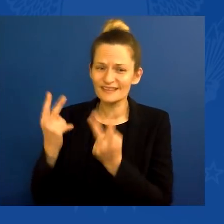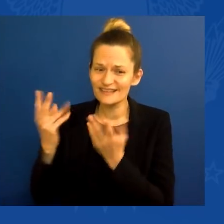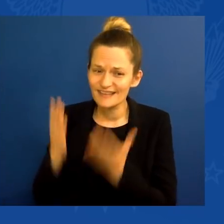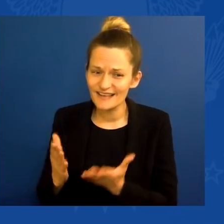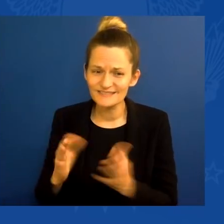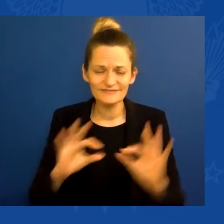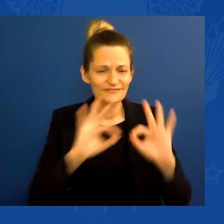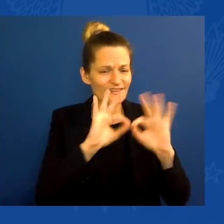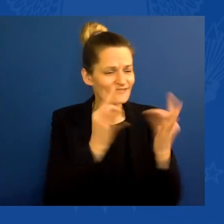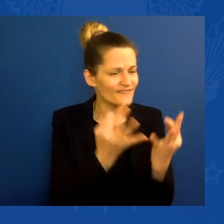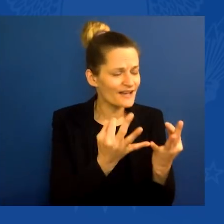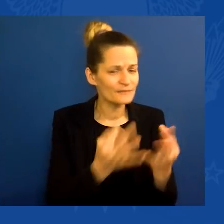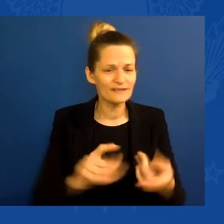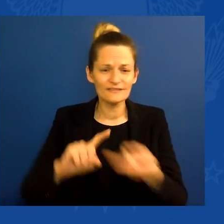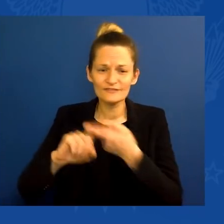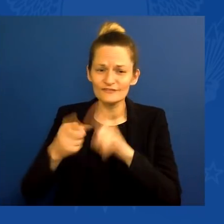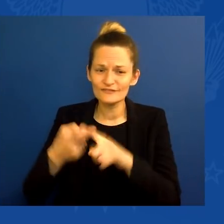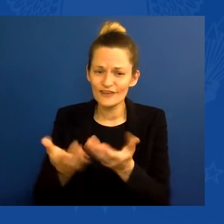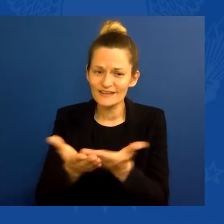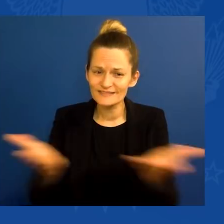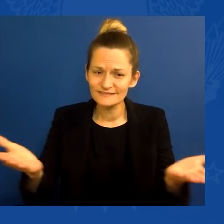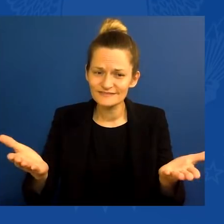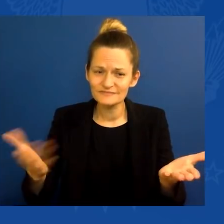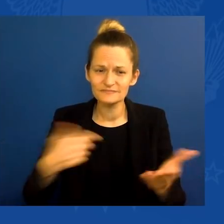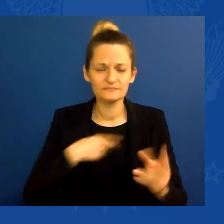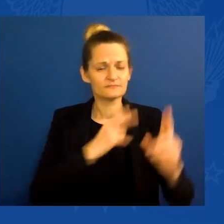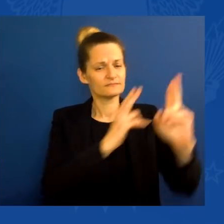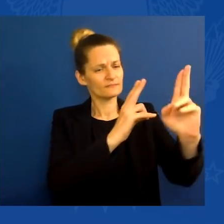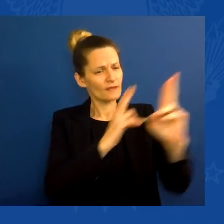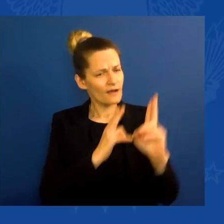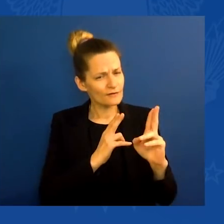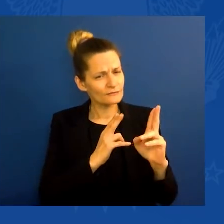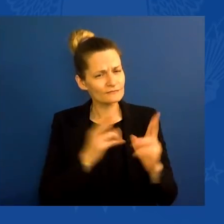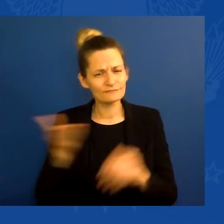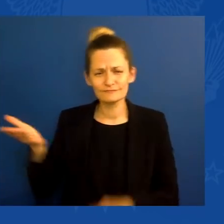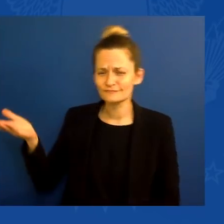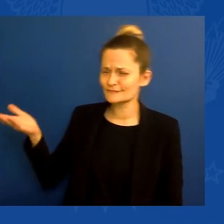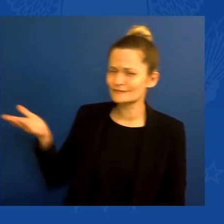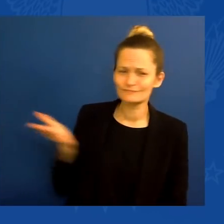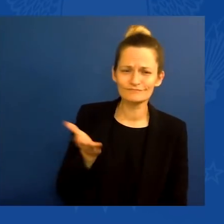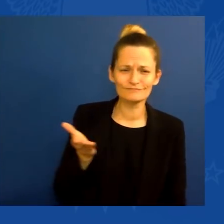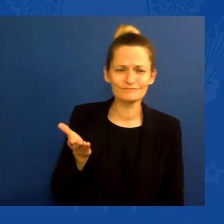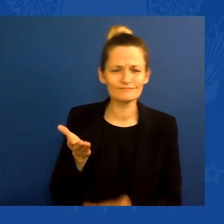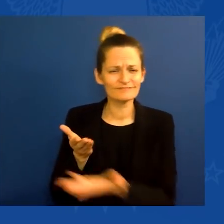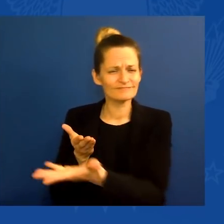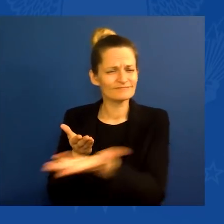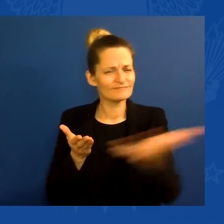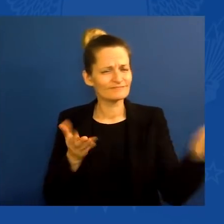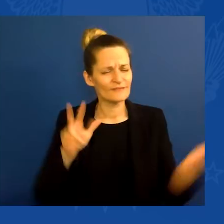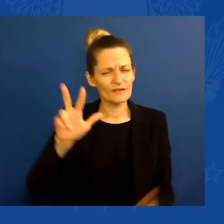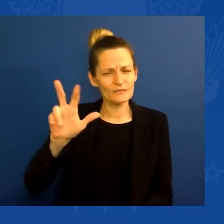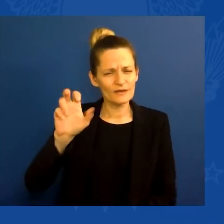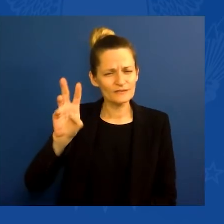on behalf of the 364,000 members of Fraternal Order of Police, once again to the 41st annual National Peace Officers